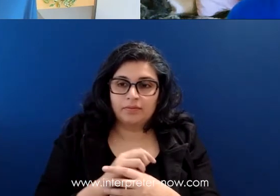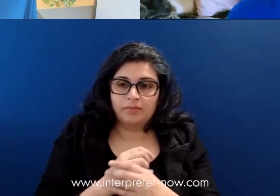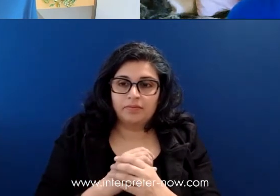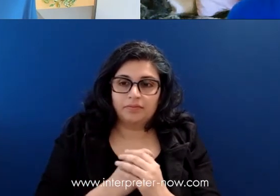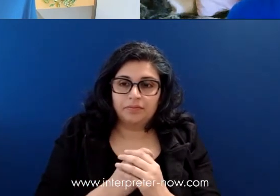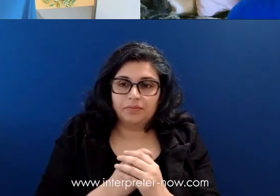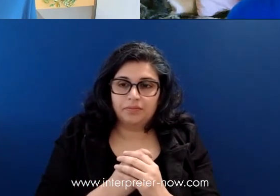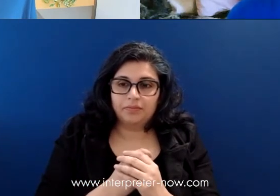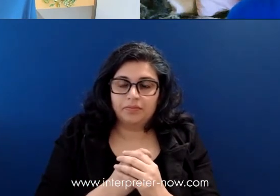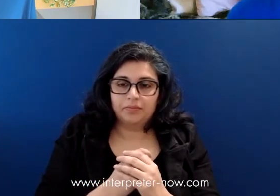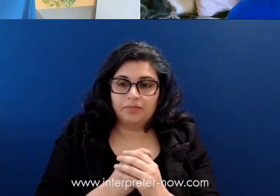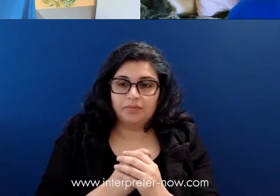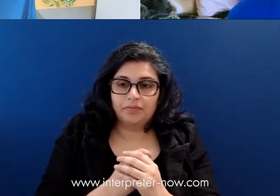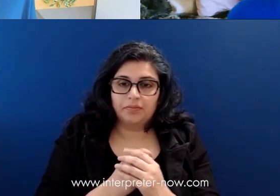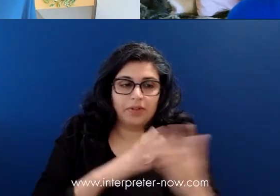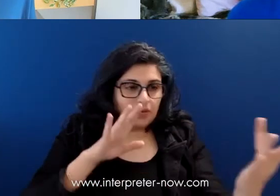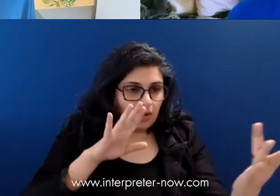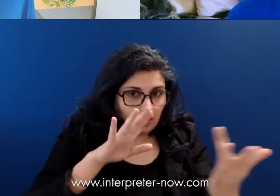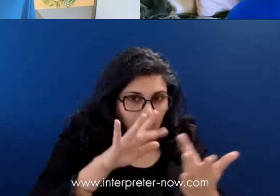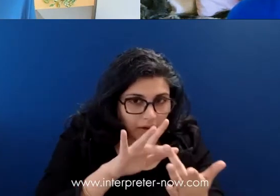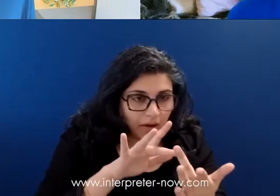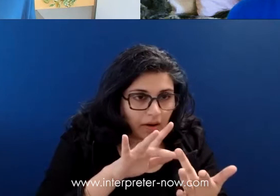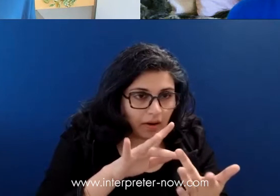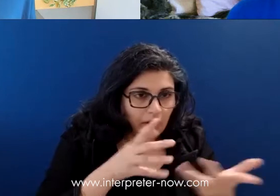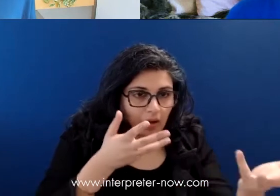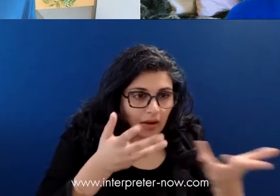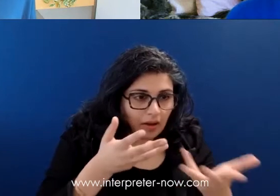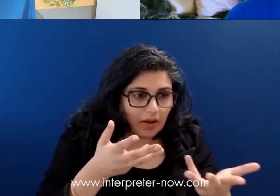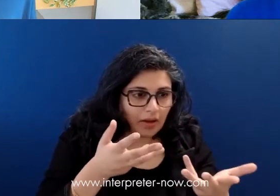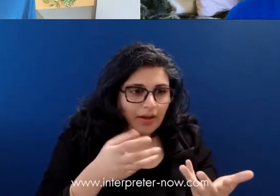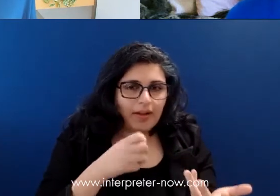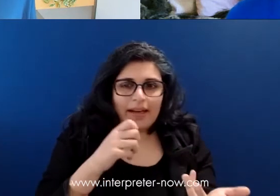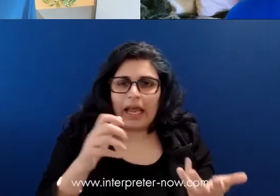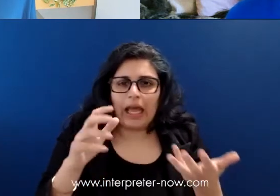out and connect when something difficult happens in the world.